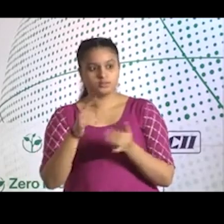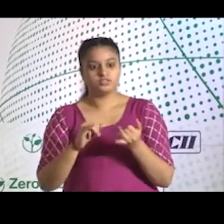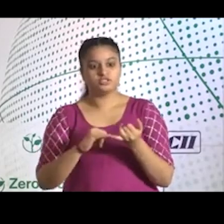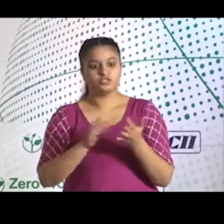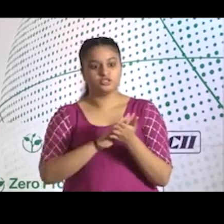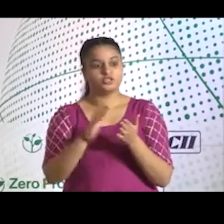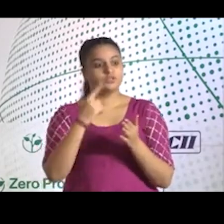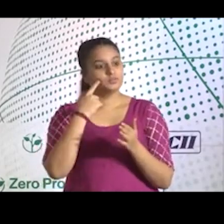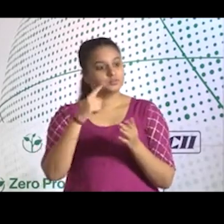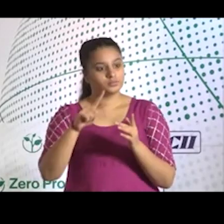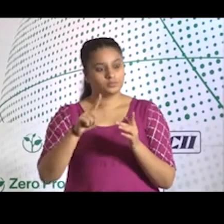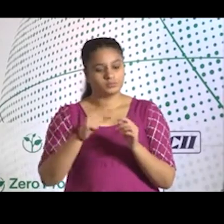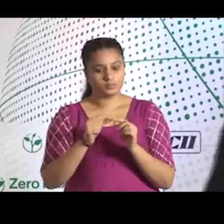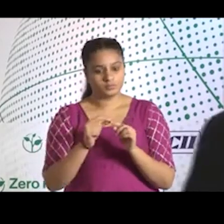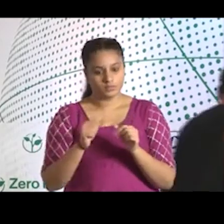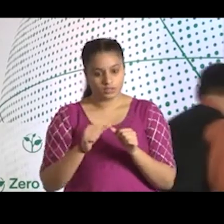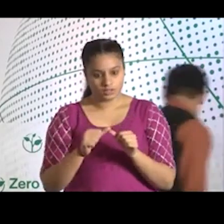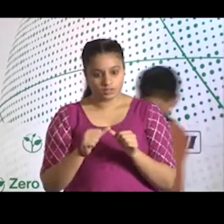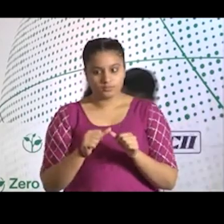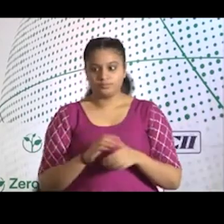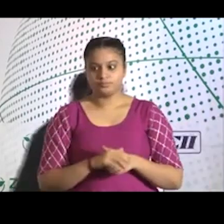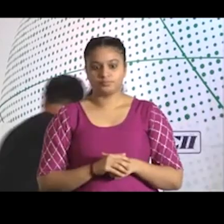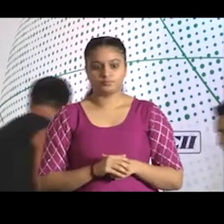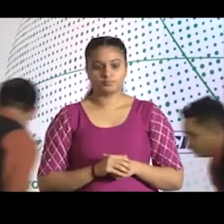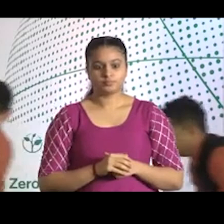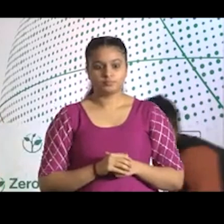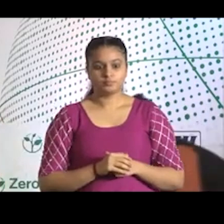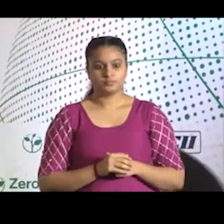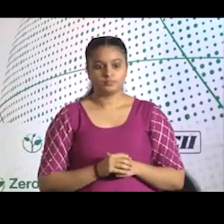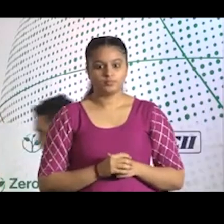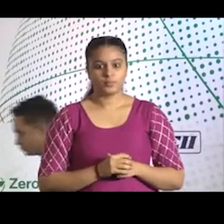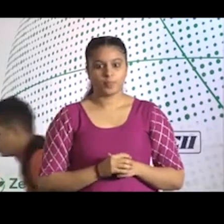on the network India and Ms..